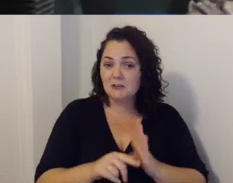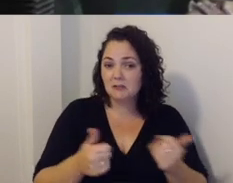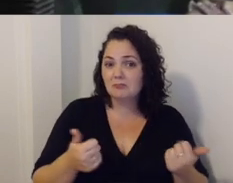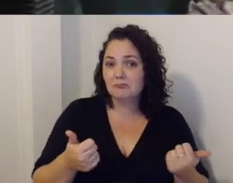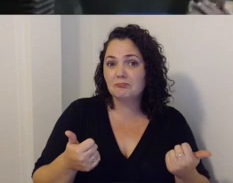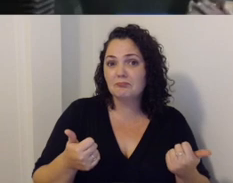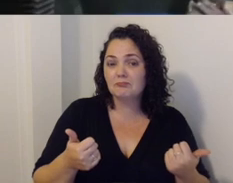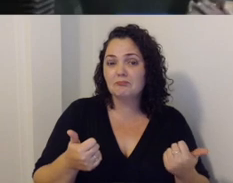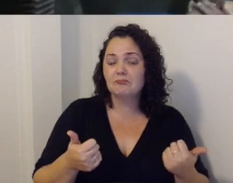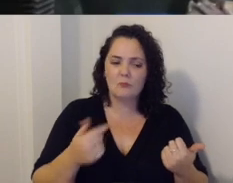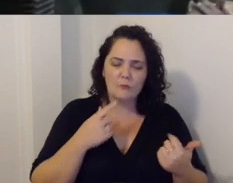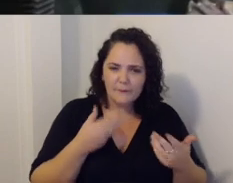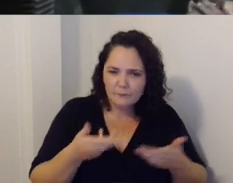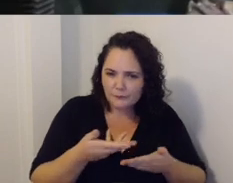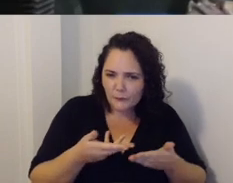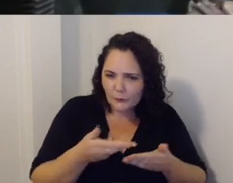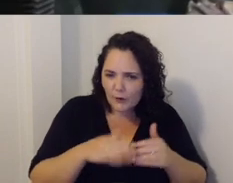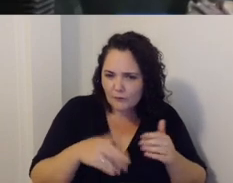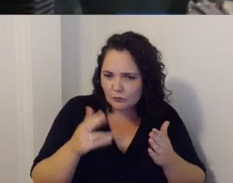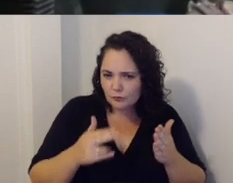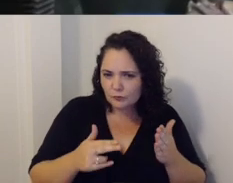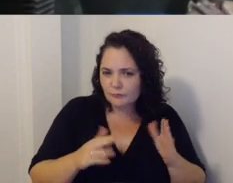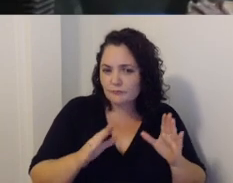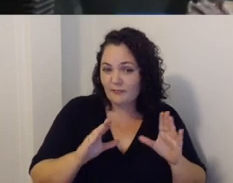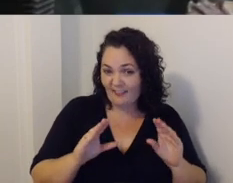back and reflect on this drawing a little bit and then we're going to go for an even longer drawing